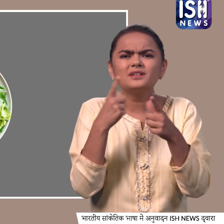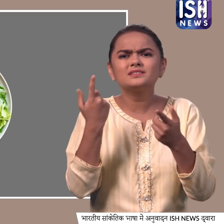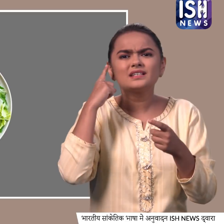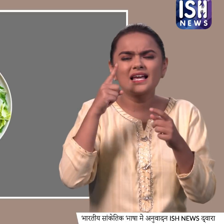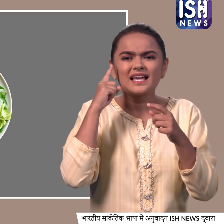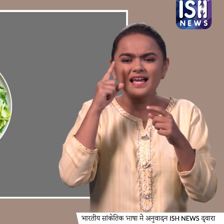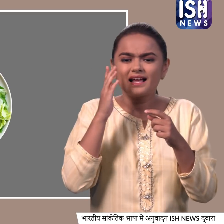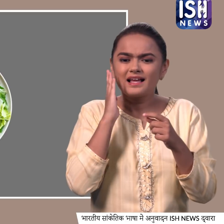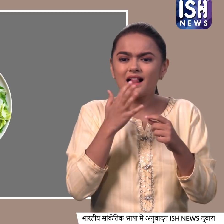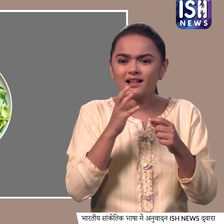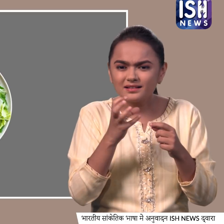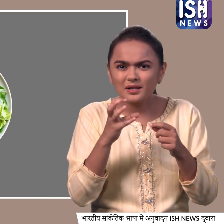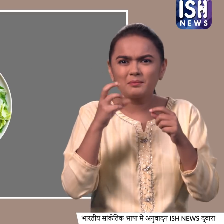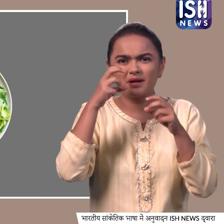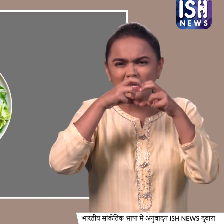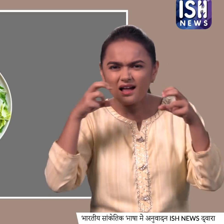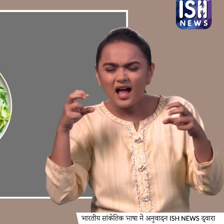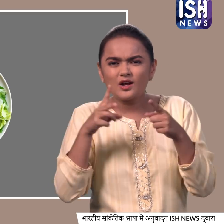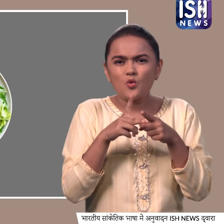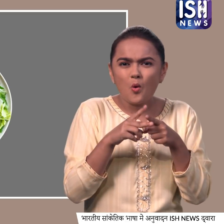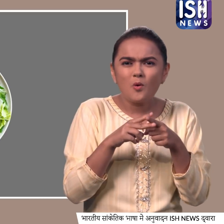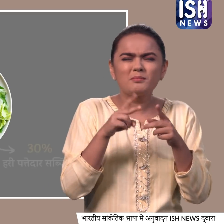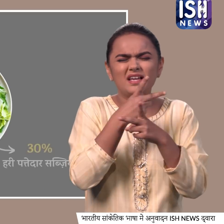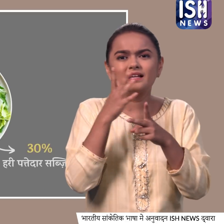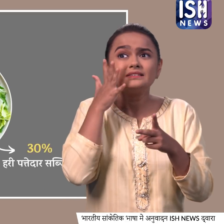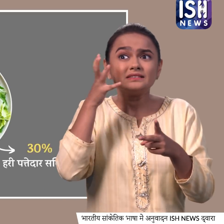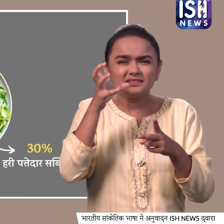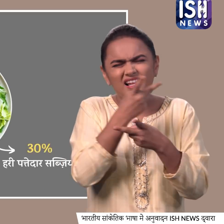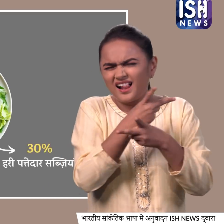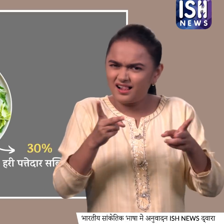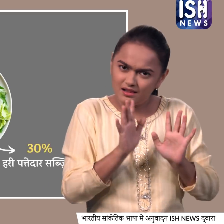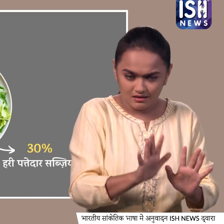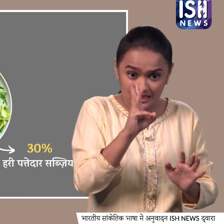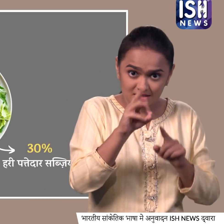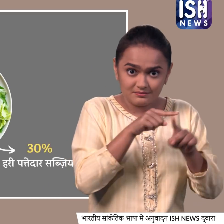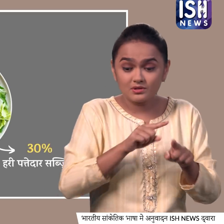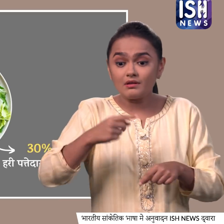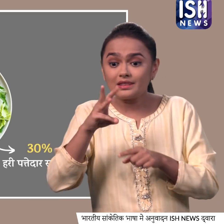like cucumber, tomato, carrot, capsicum, beetroot, cauliflower and 30% green leafy vegetables